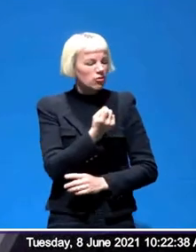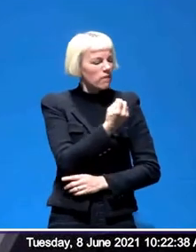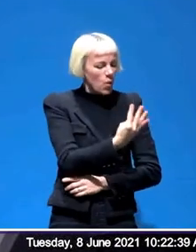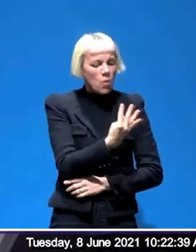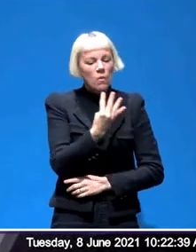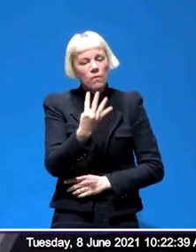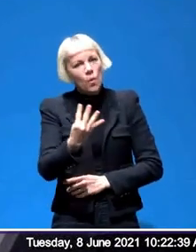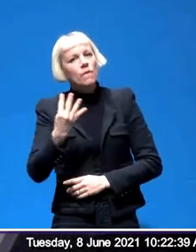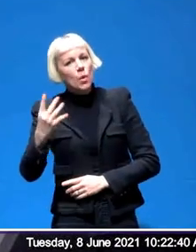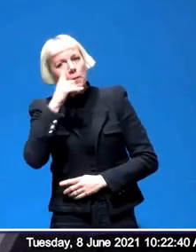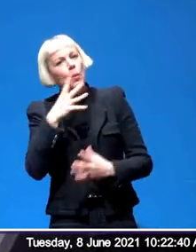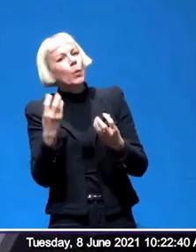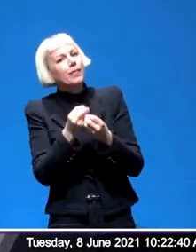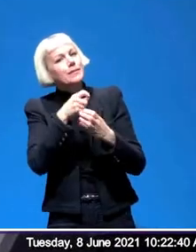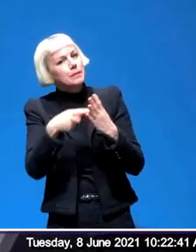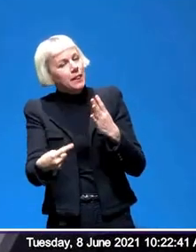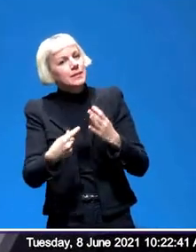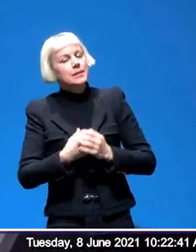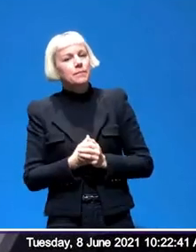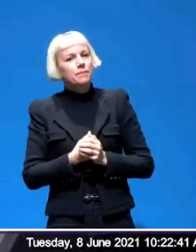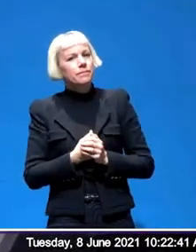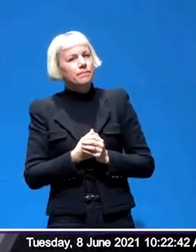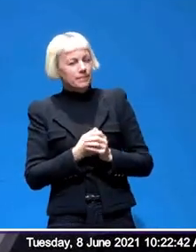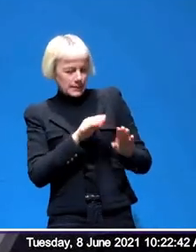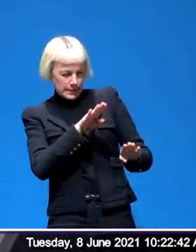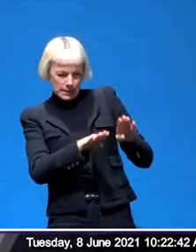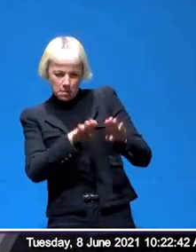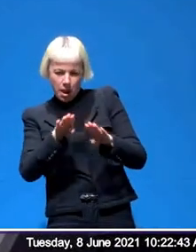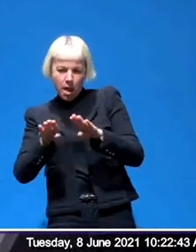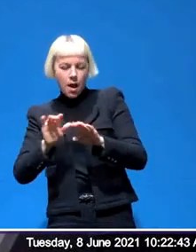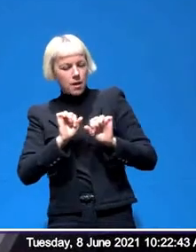each of whom I understood to have similar needs to Daniel.